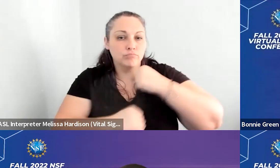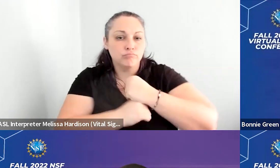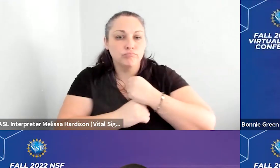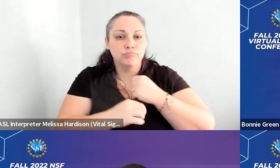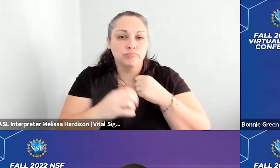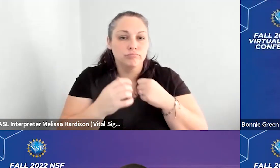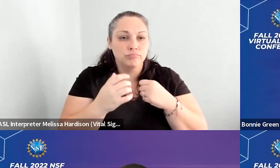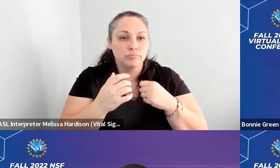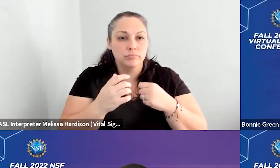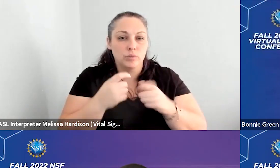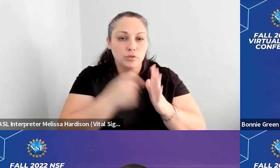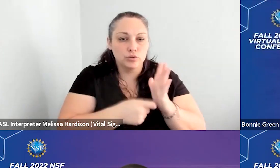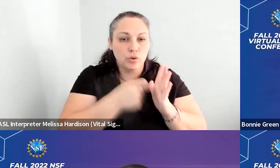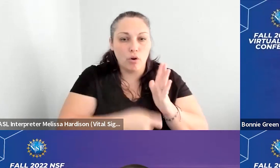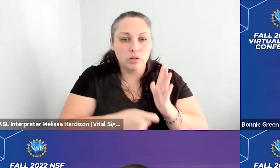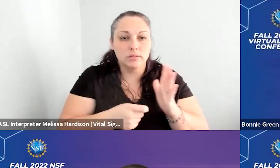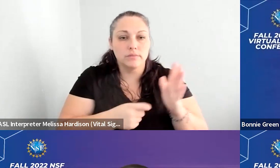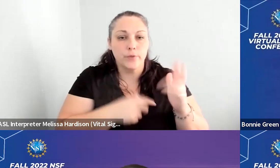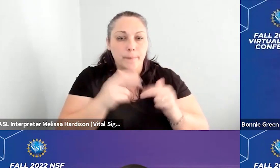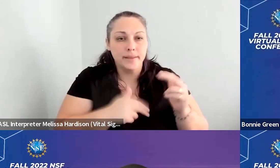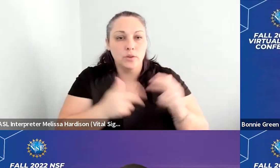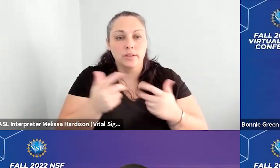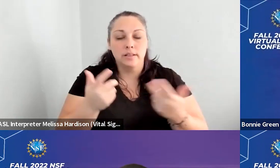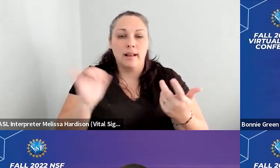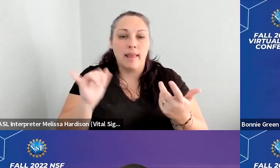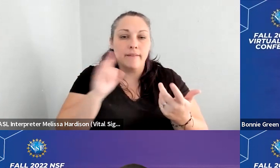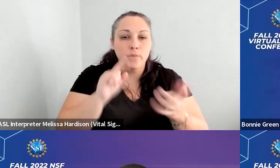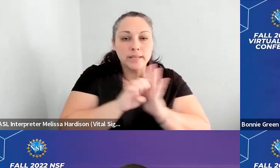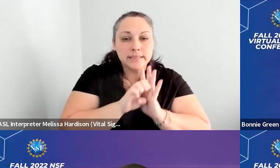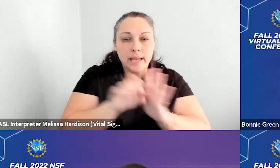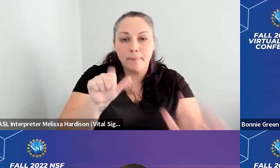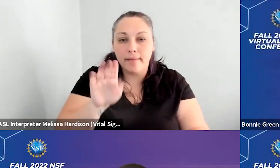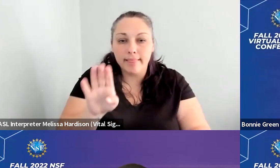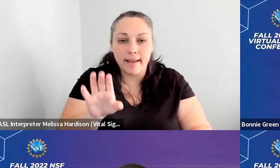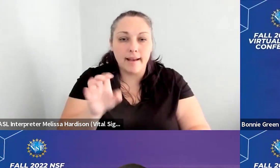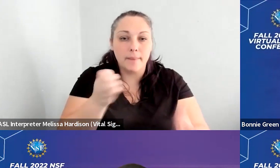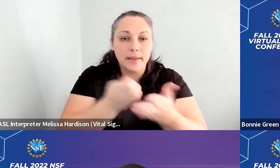And then they put an example of lab equipment or machines that are a one-time purchase.